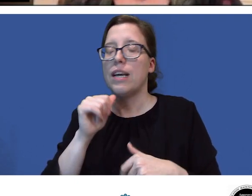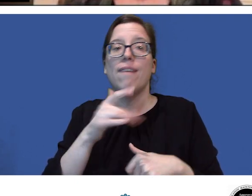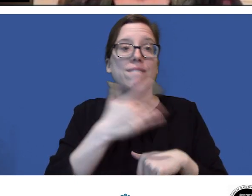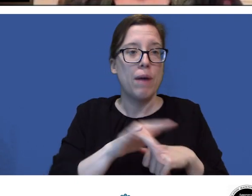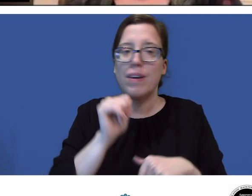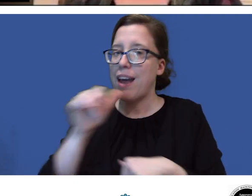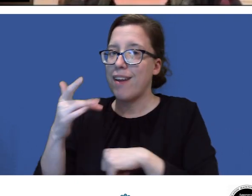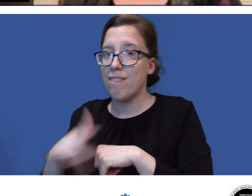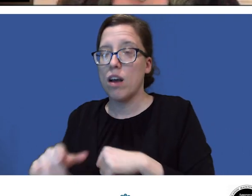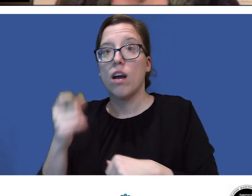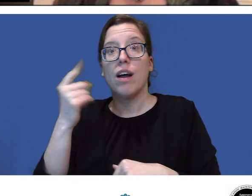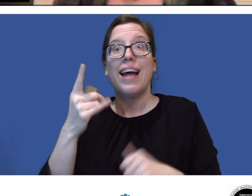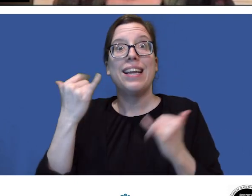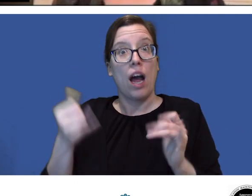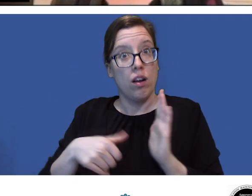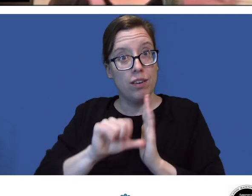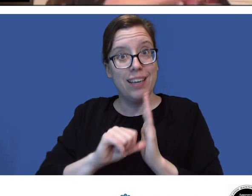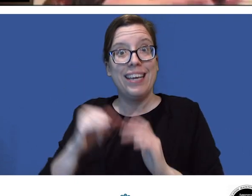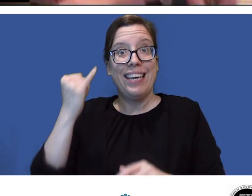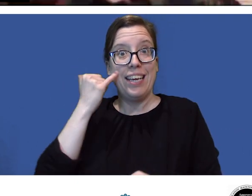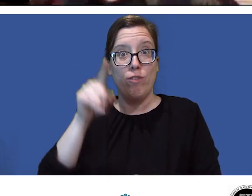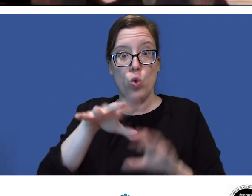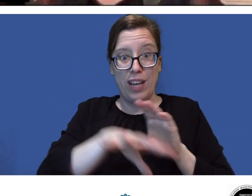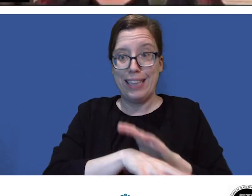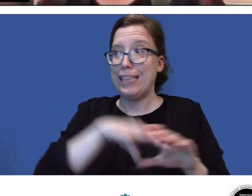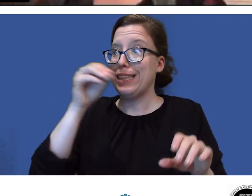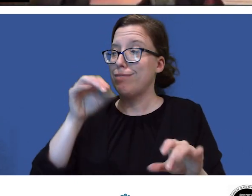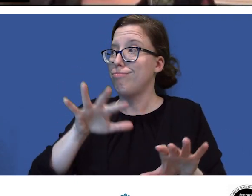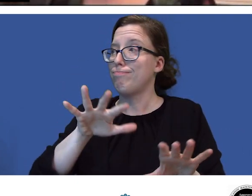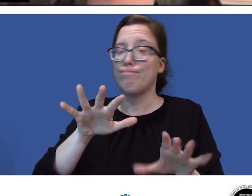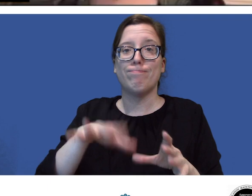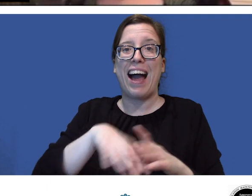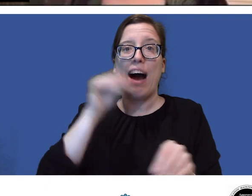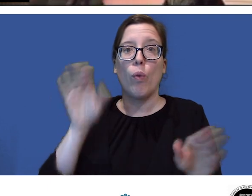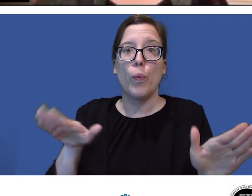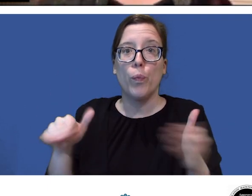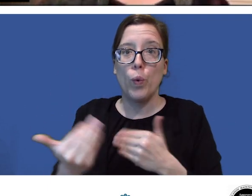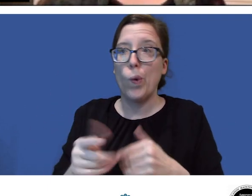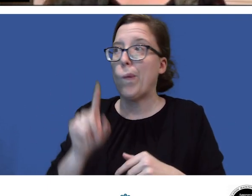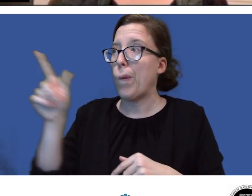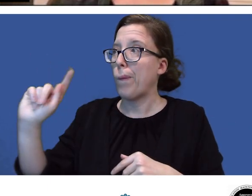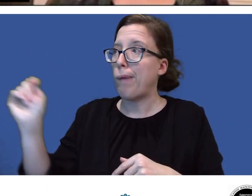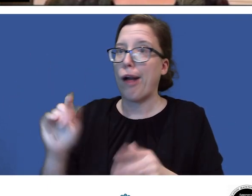interact. And for darn sure, if you leave that kid's space entirely by going out in the hall,